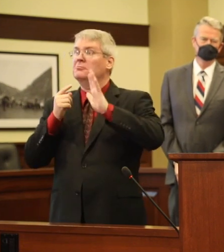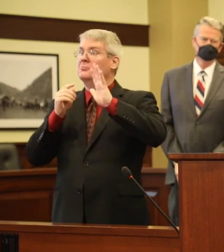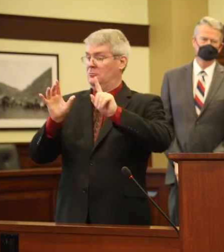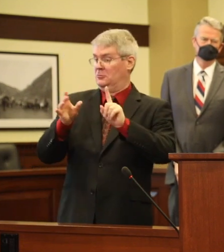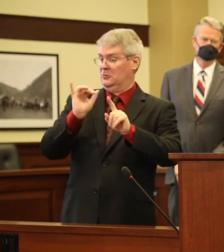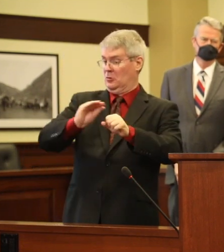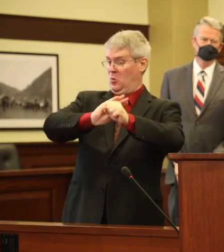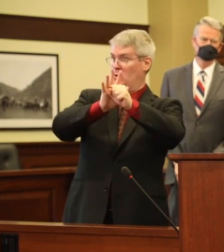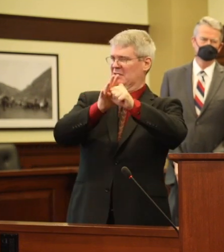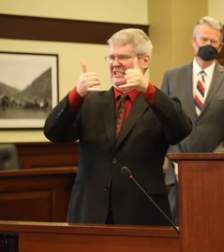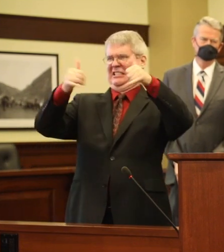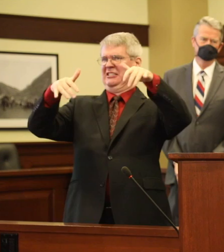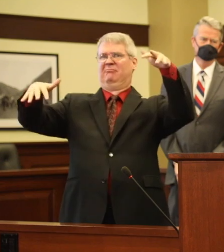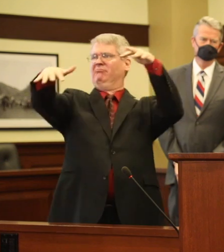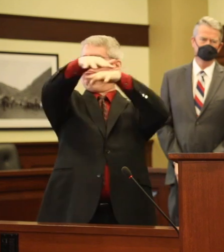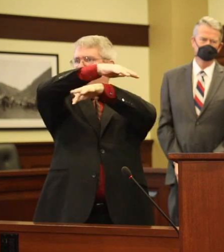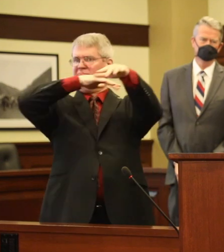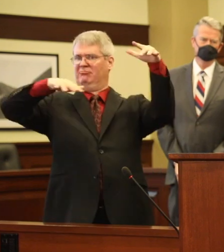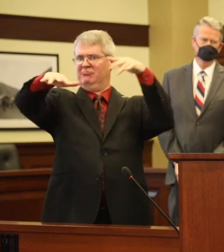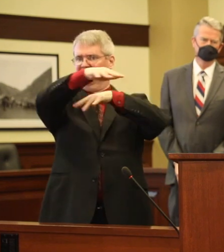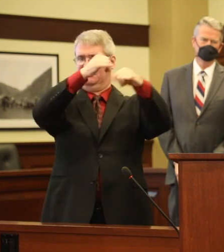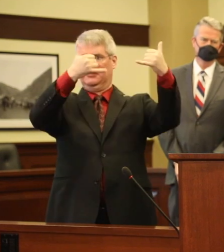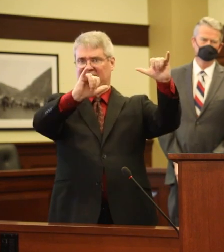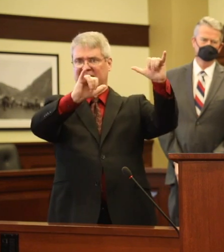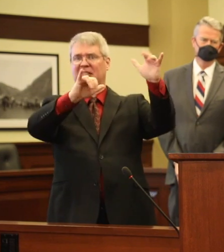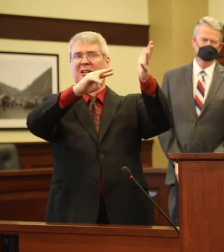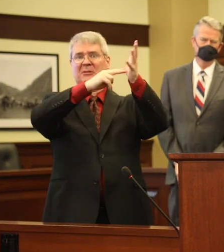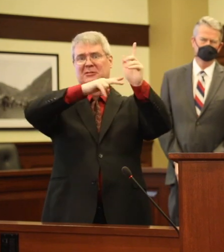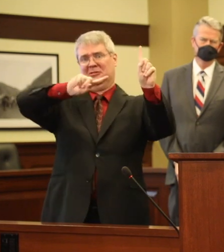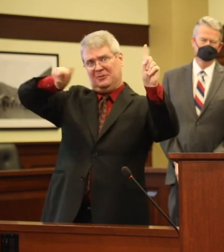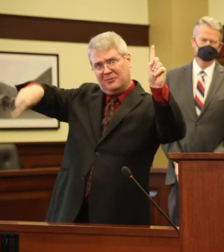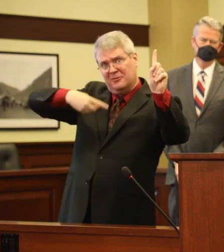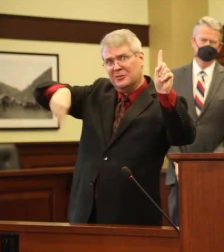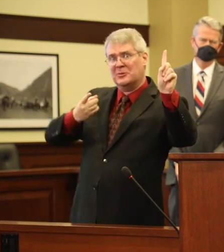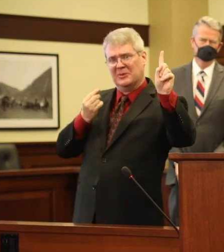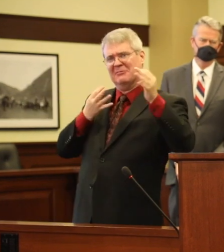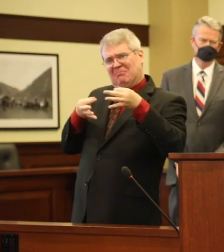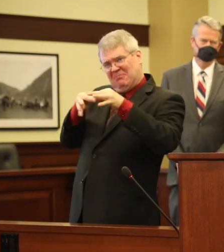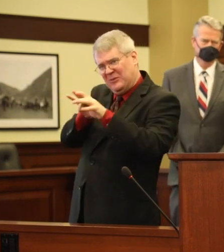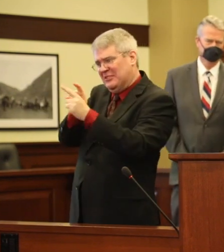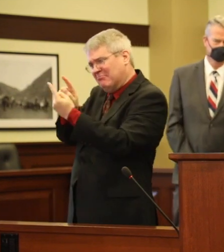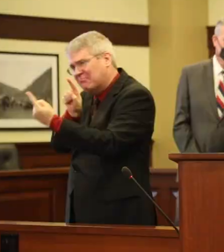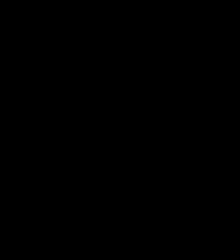And we urge people to continue to physically distance from each other and to wear face coverings. Thank you.